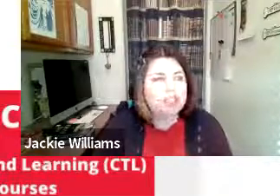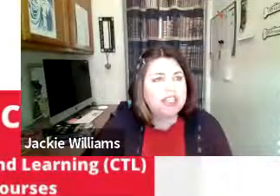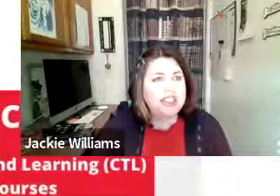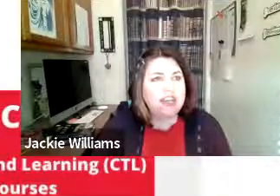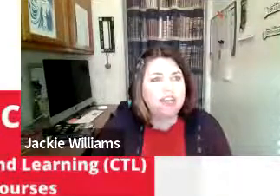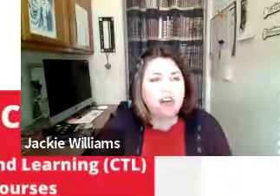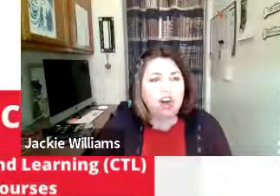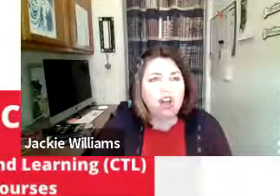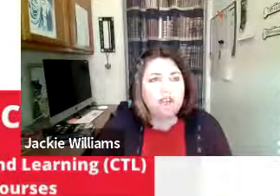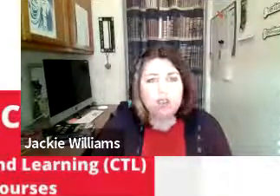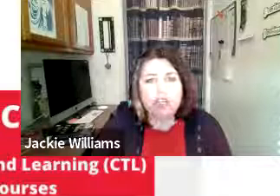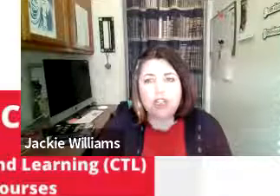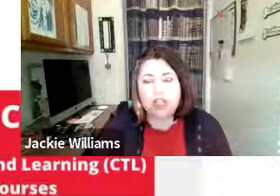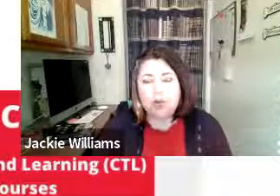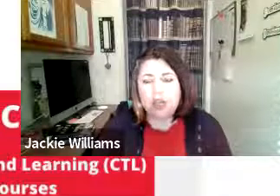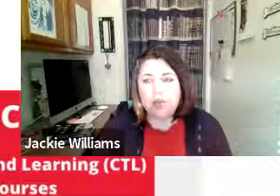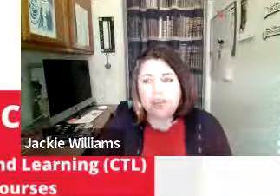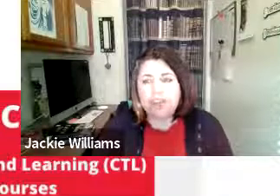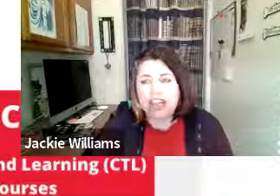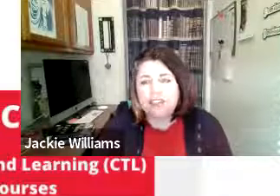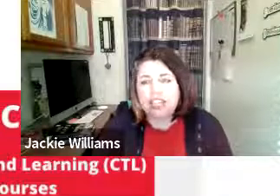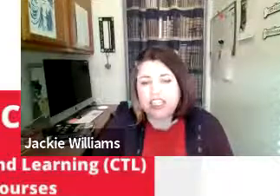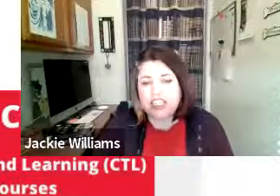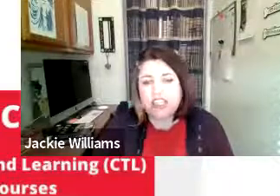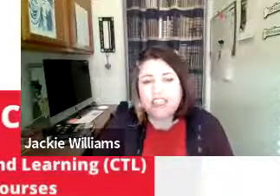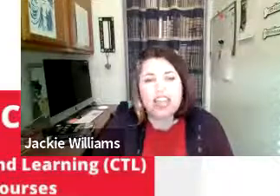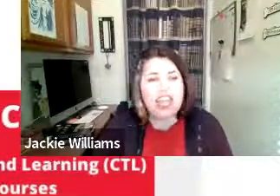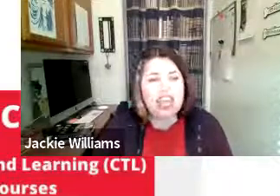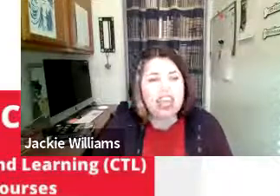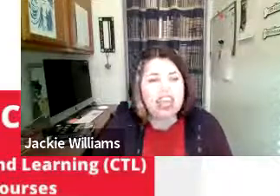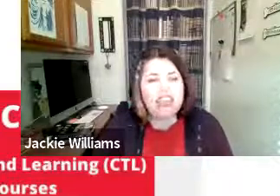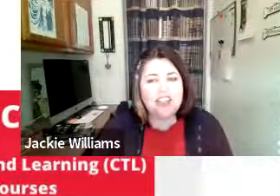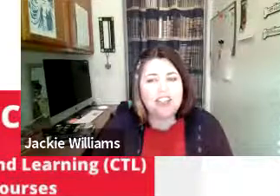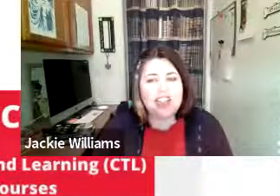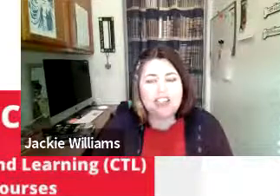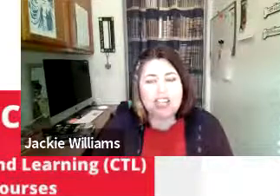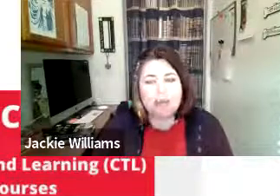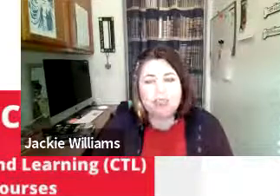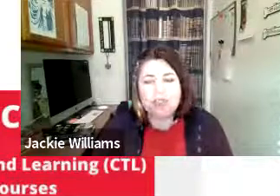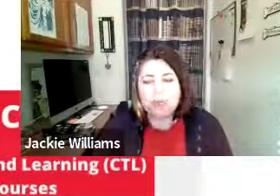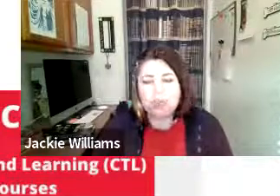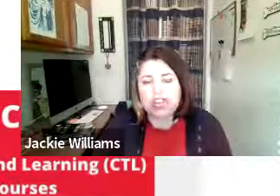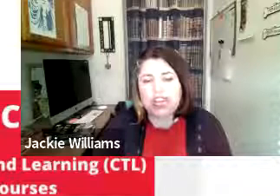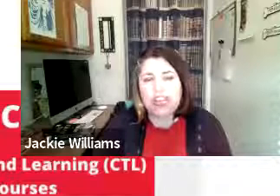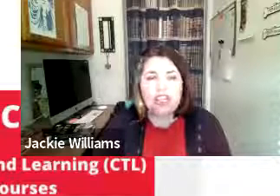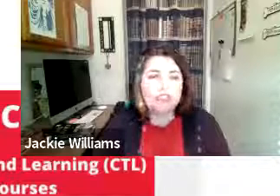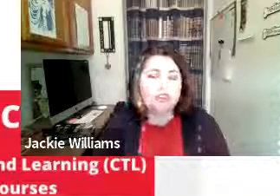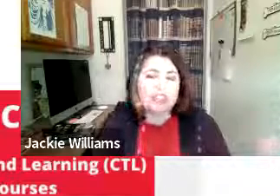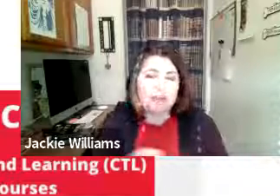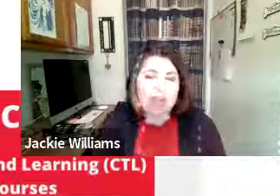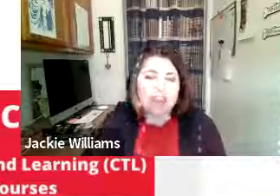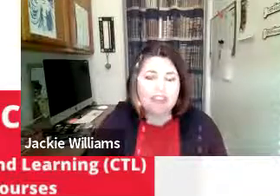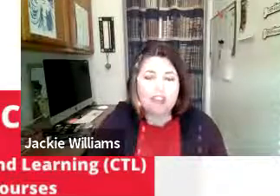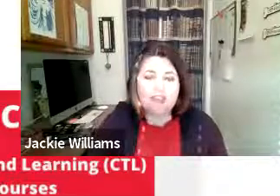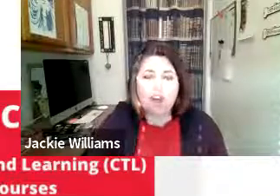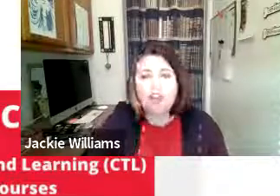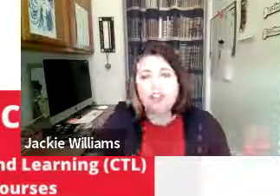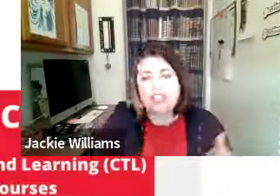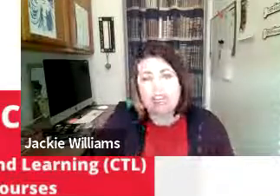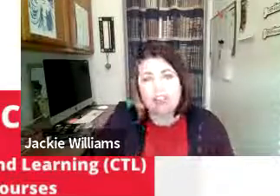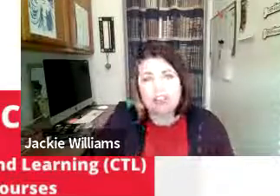this in fall of 2021, with five sections, and then the same students will take. So if they take math in the fall, they'll take English